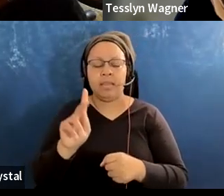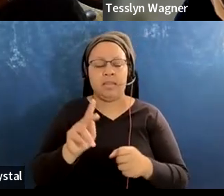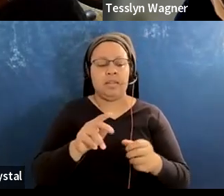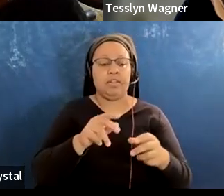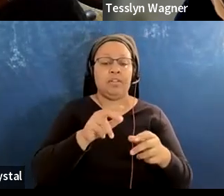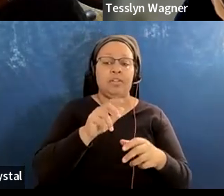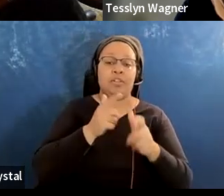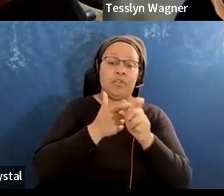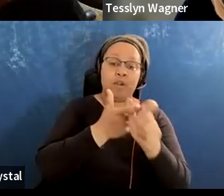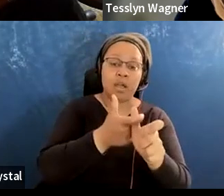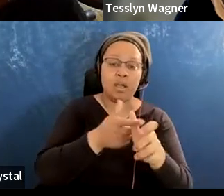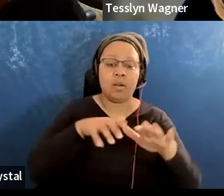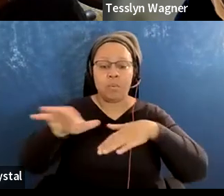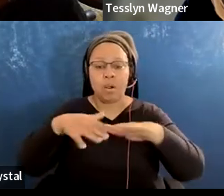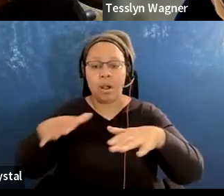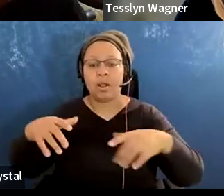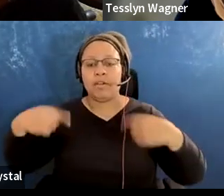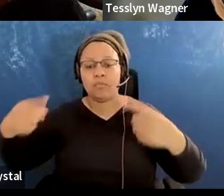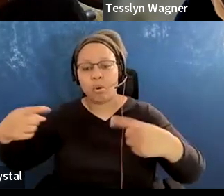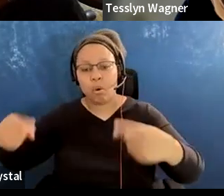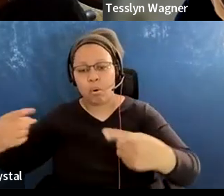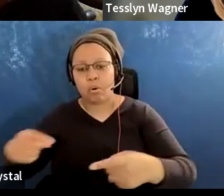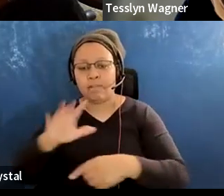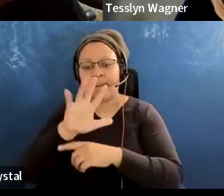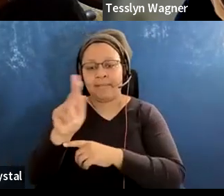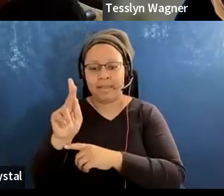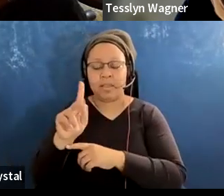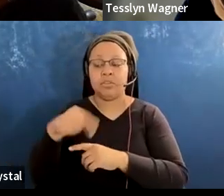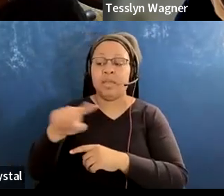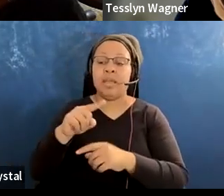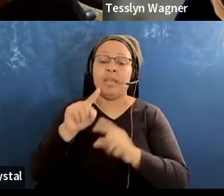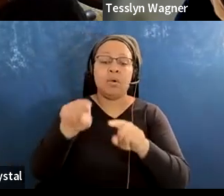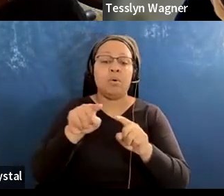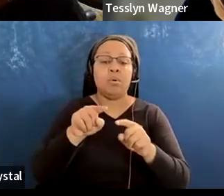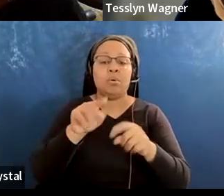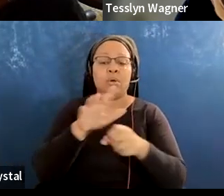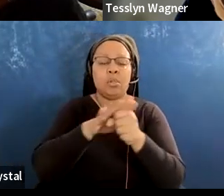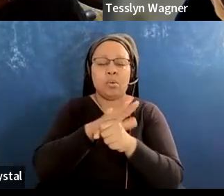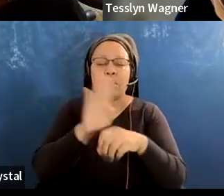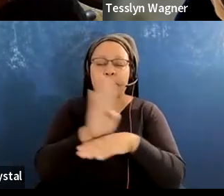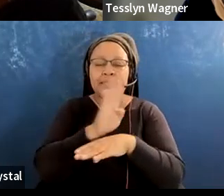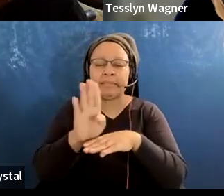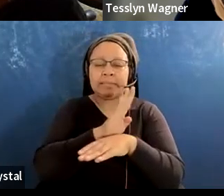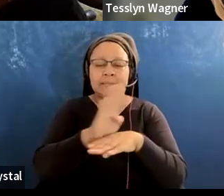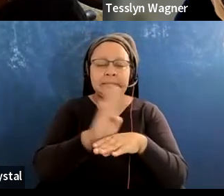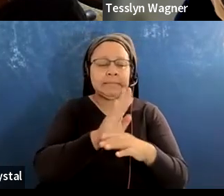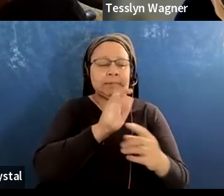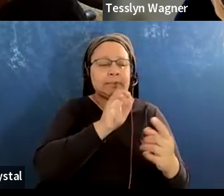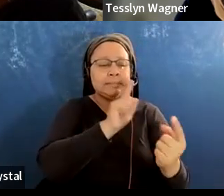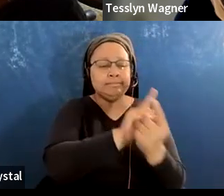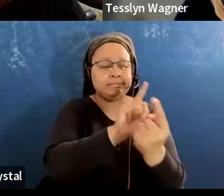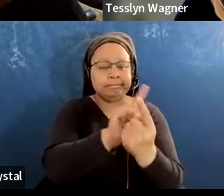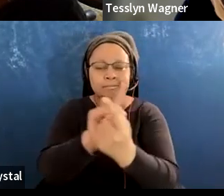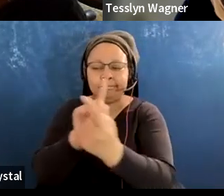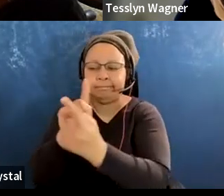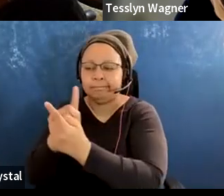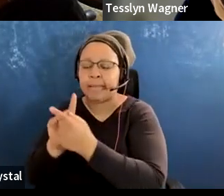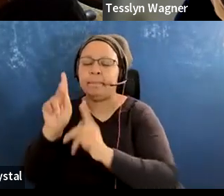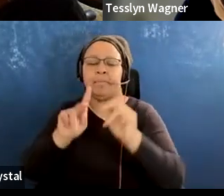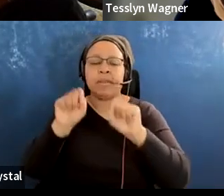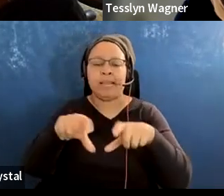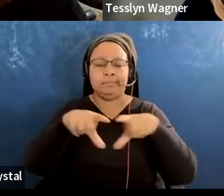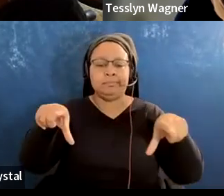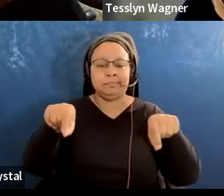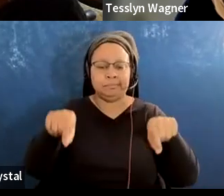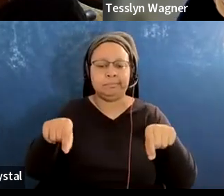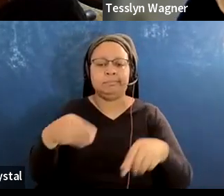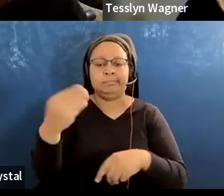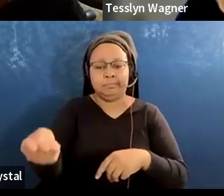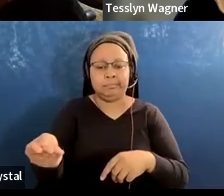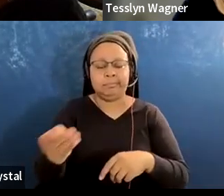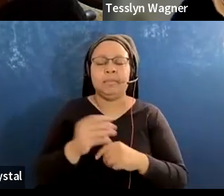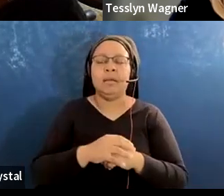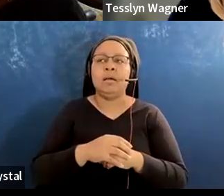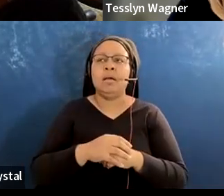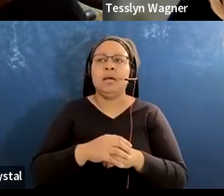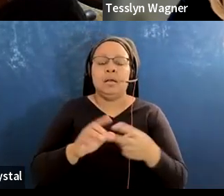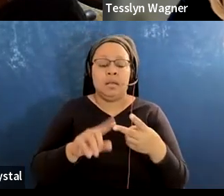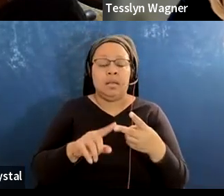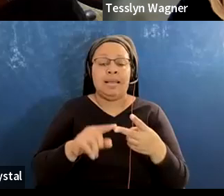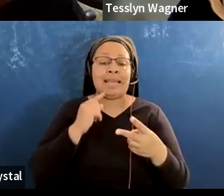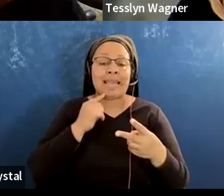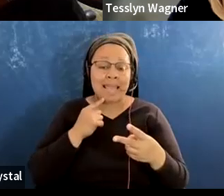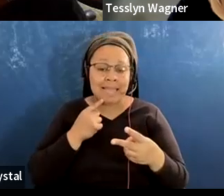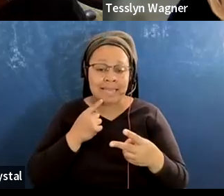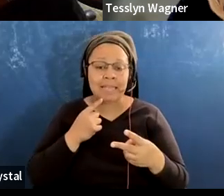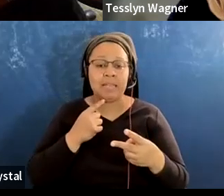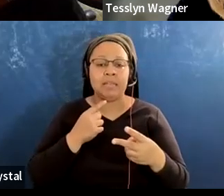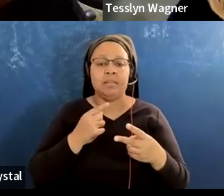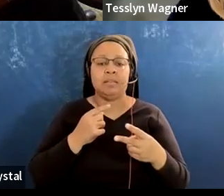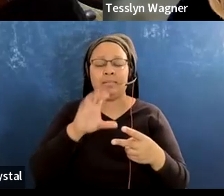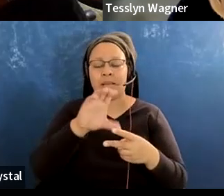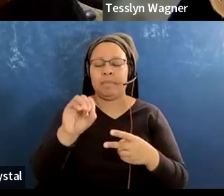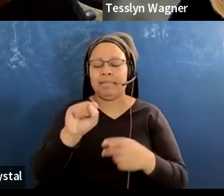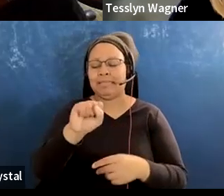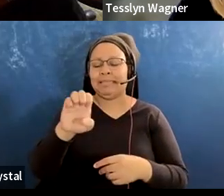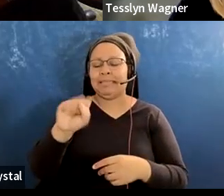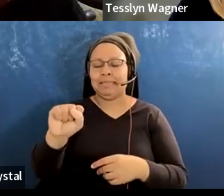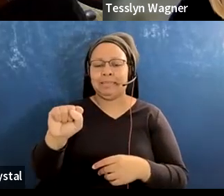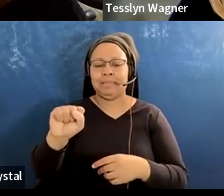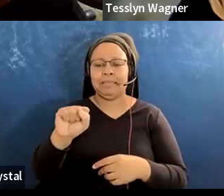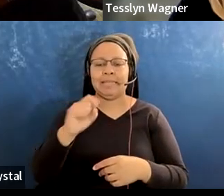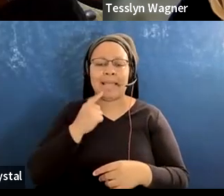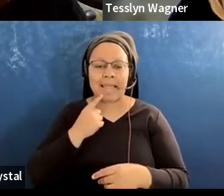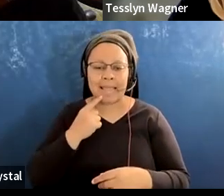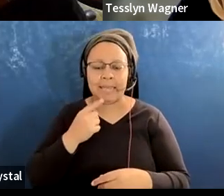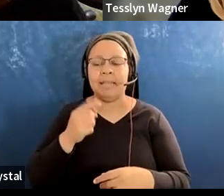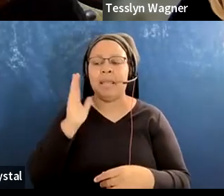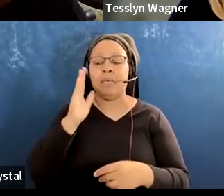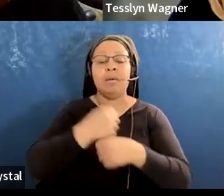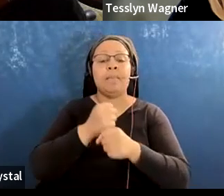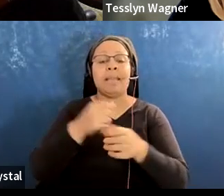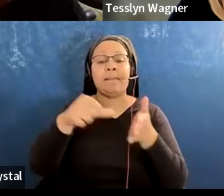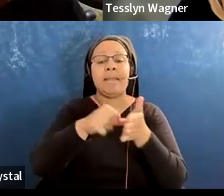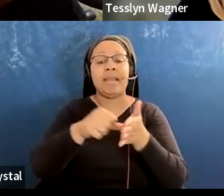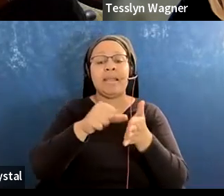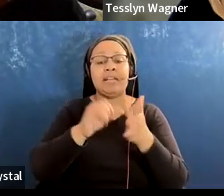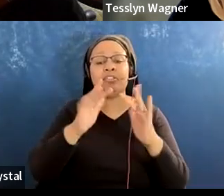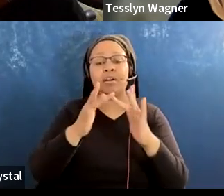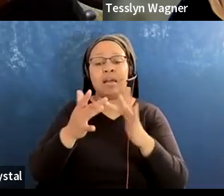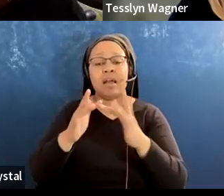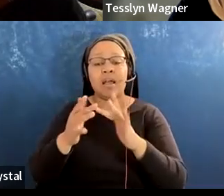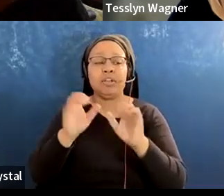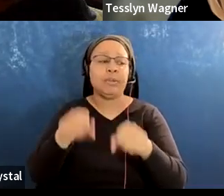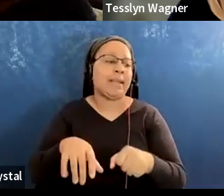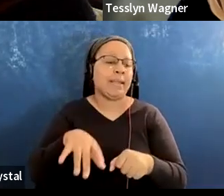: Yeah, our main center. I am just a satellite office, but are a main one is two hours away from me and they have been around for 35 years and for many of those years they have done